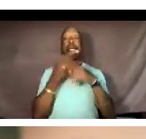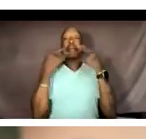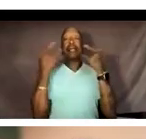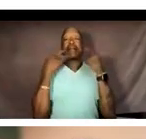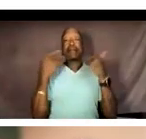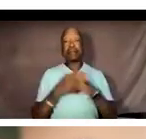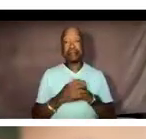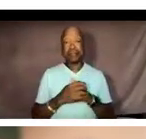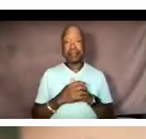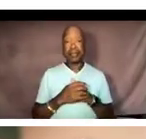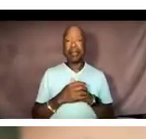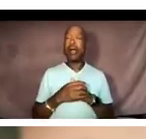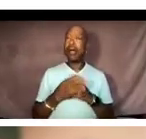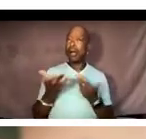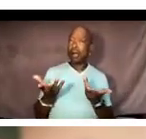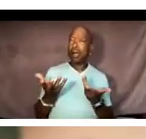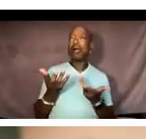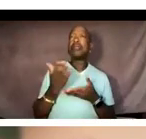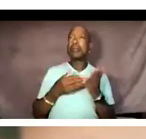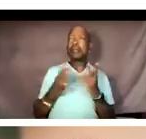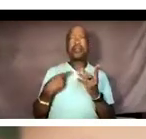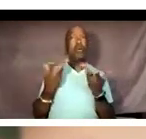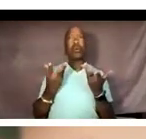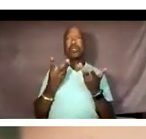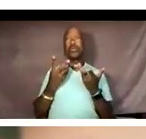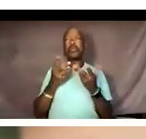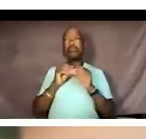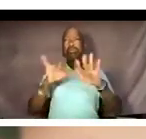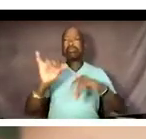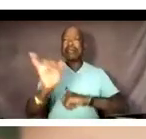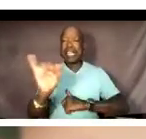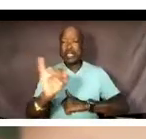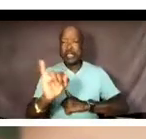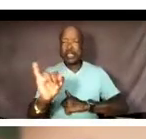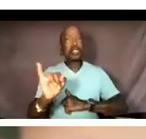infection disability and death the second one is that we need to destroy the state's argument that